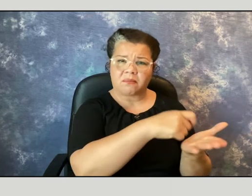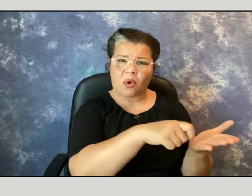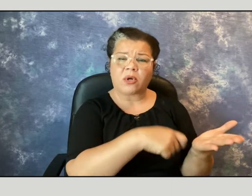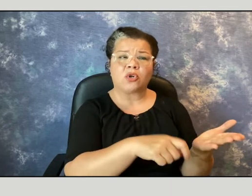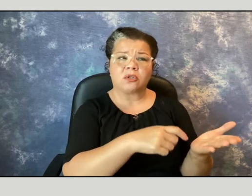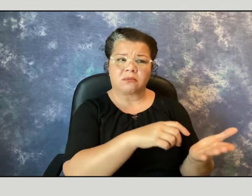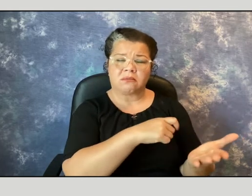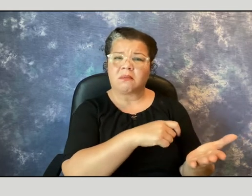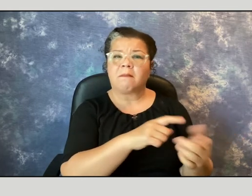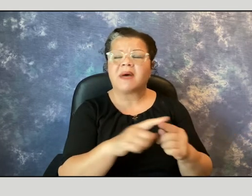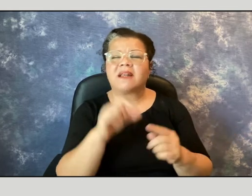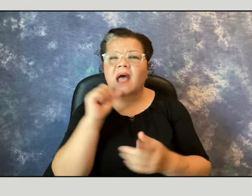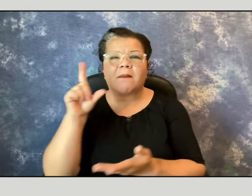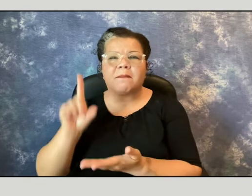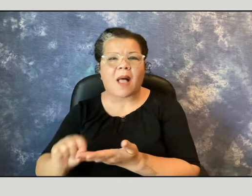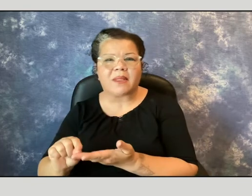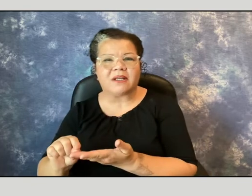That is what I could say about that.